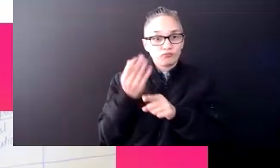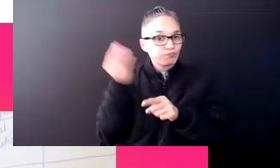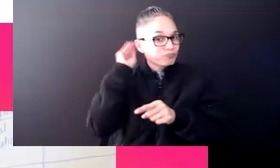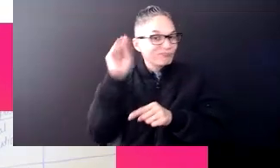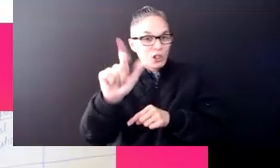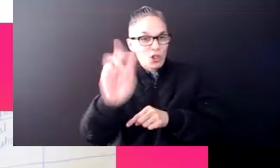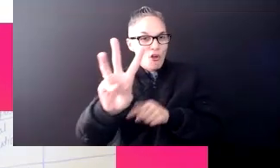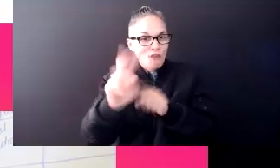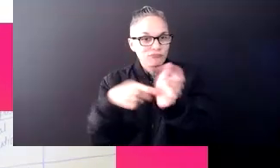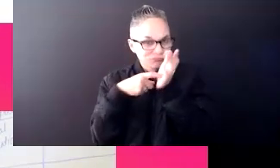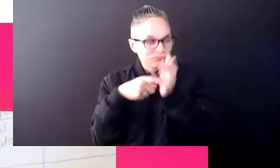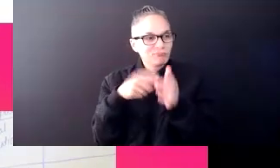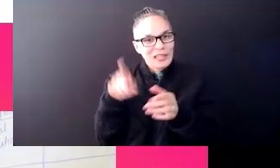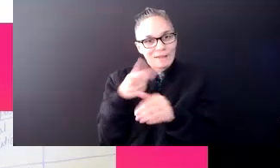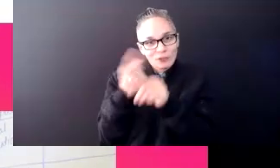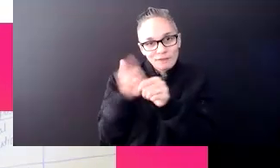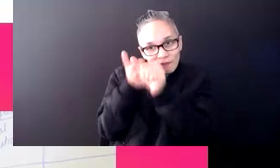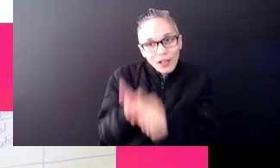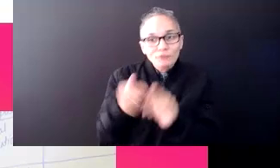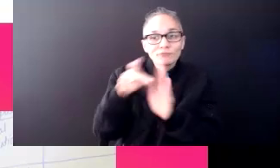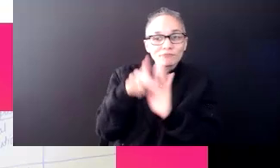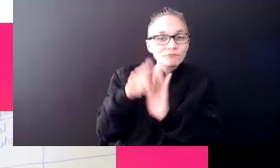These are regulations that we have to follow, for accreditation,